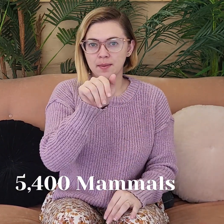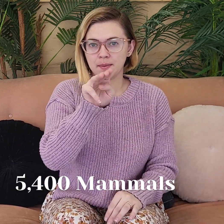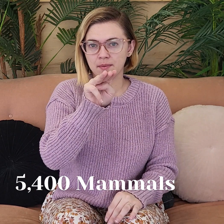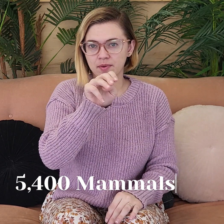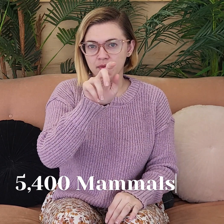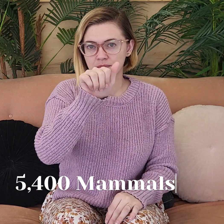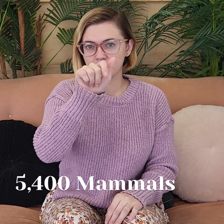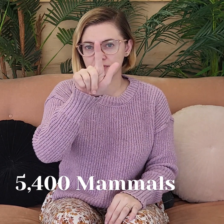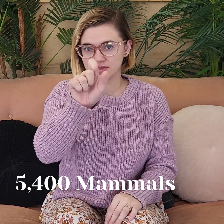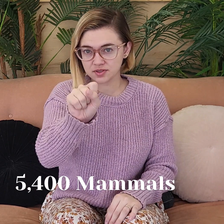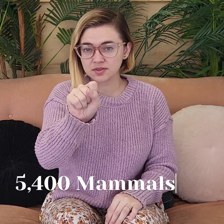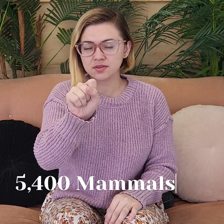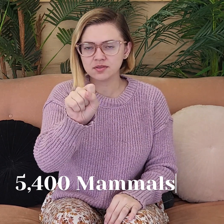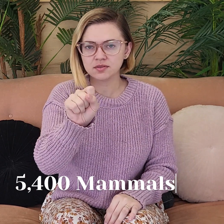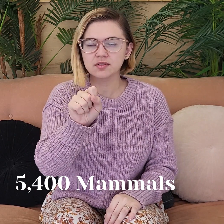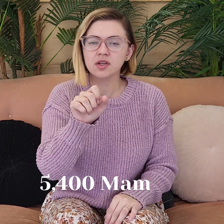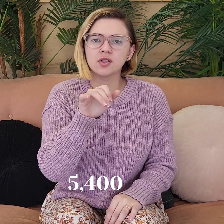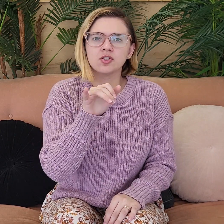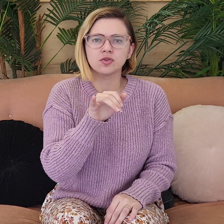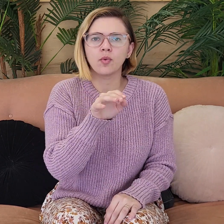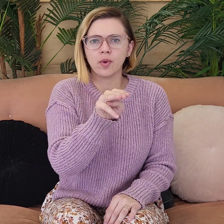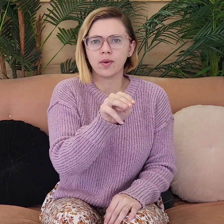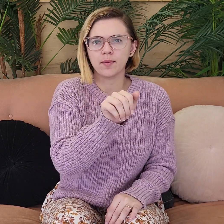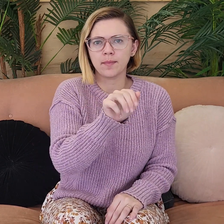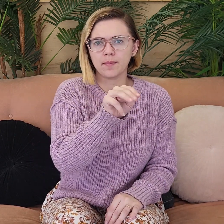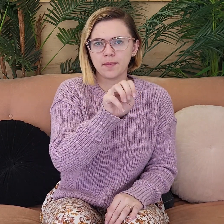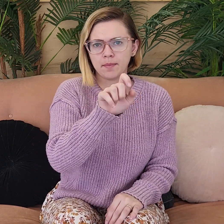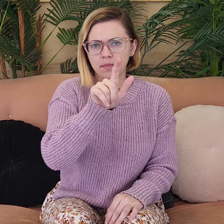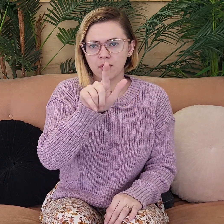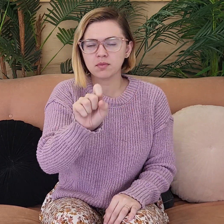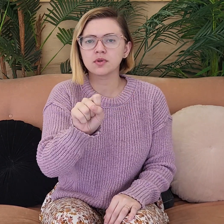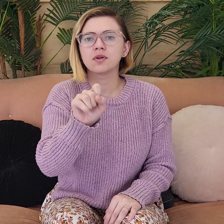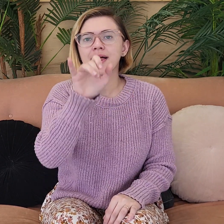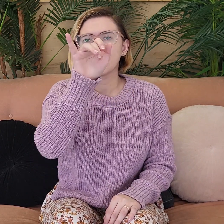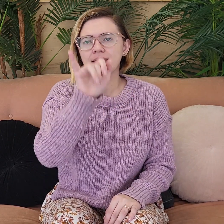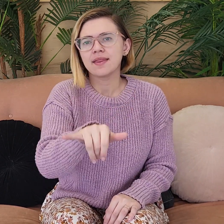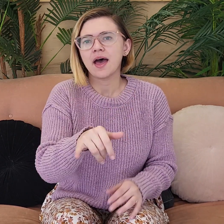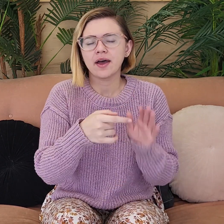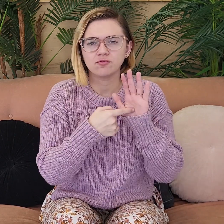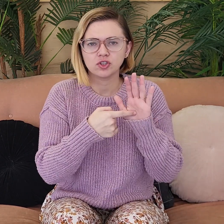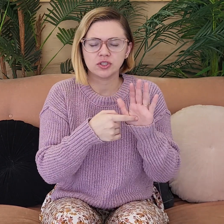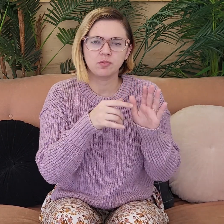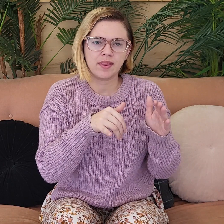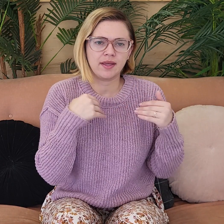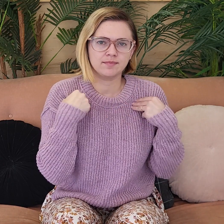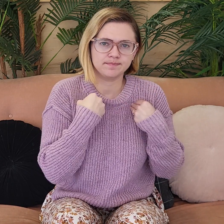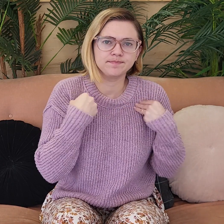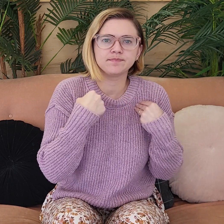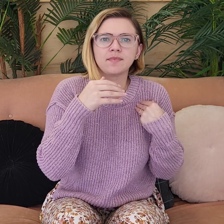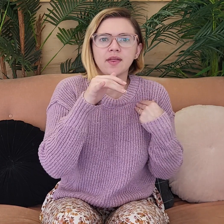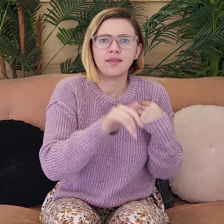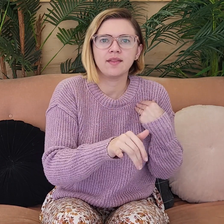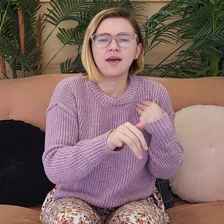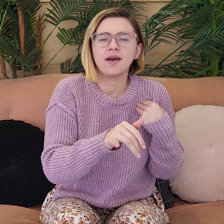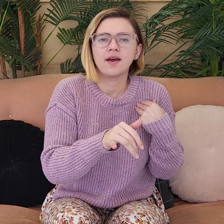different mammals that we have here on Earth. So mammals, those are creatures that.